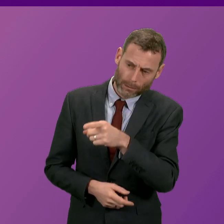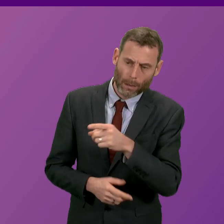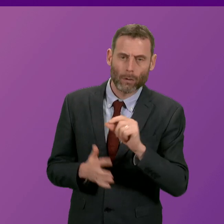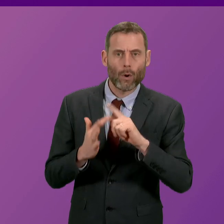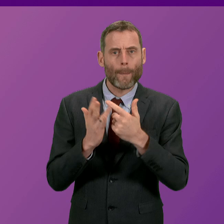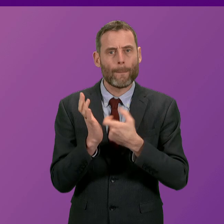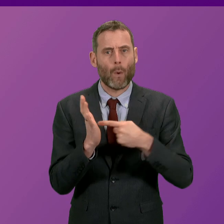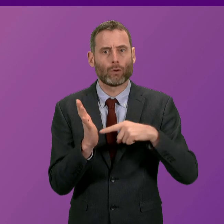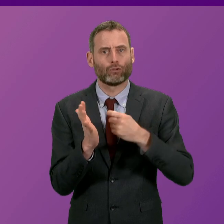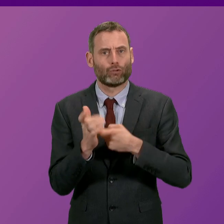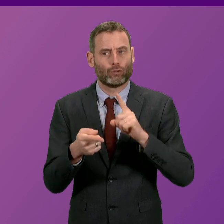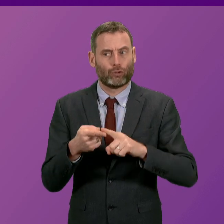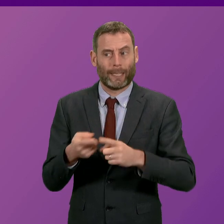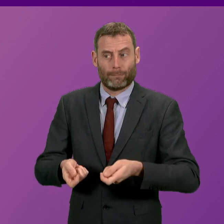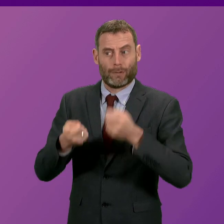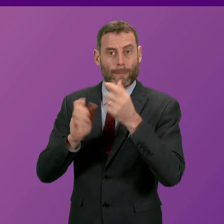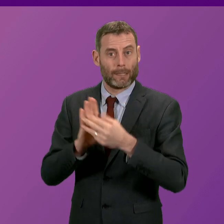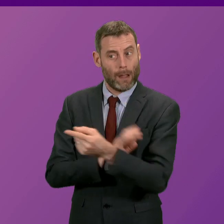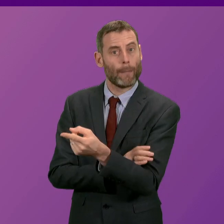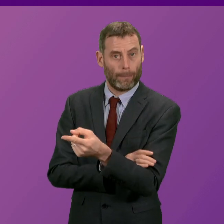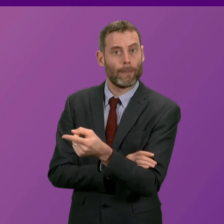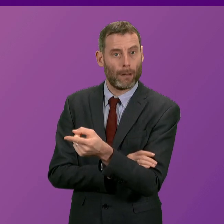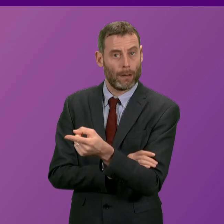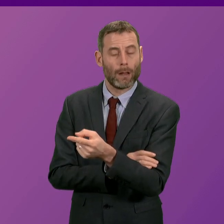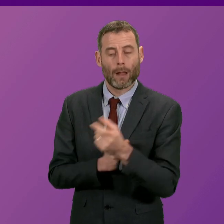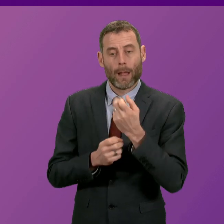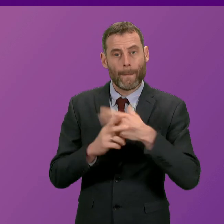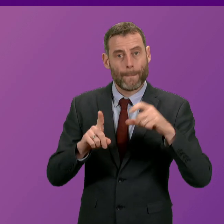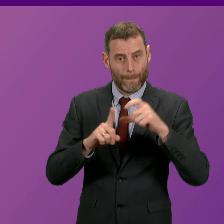that Mr Cole-Hamilton mentioned. I am glad that we have made progress on the Belford hospital, and my